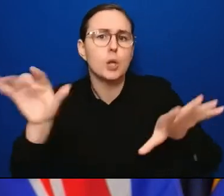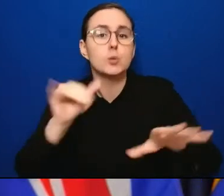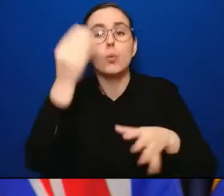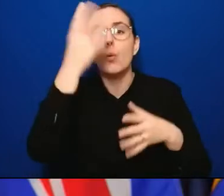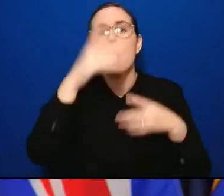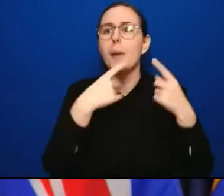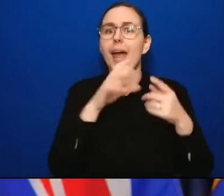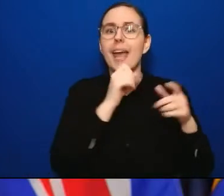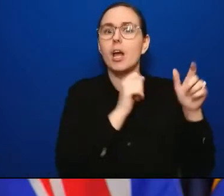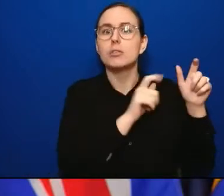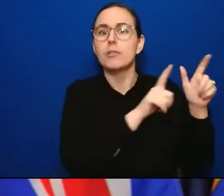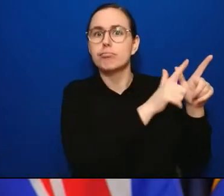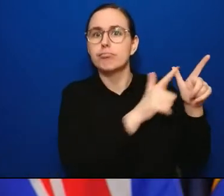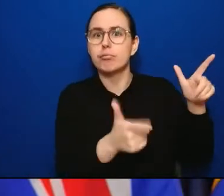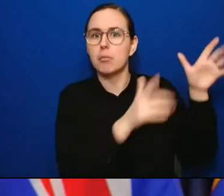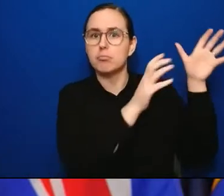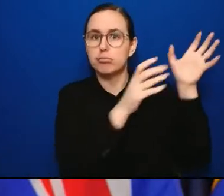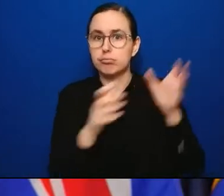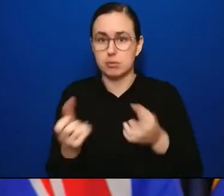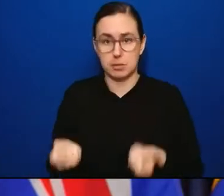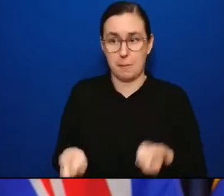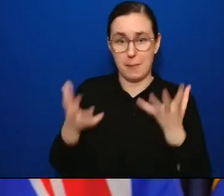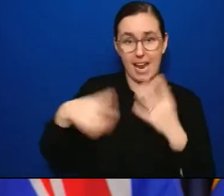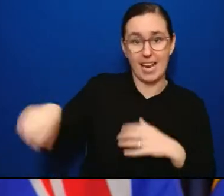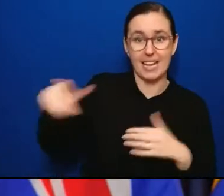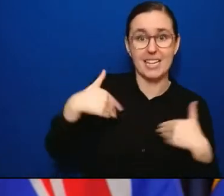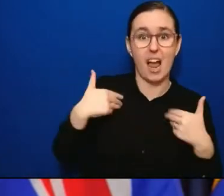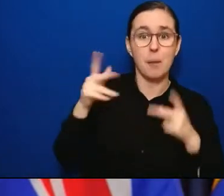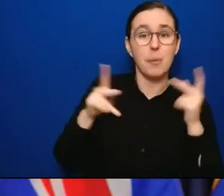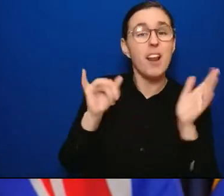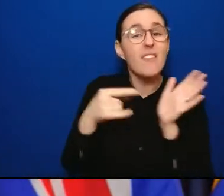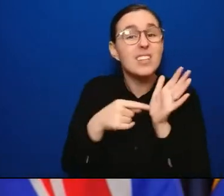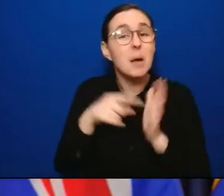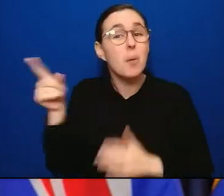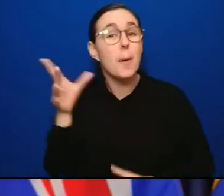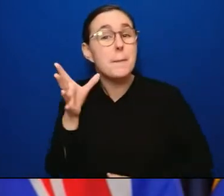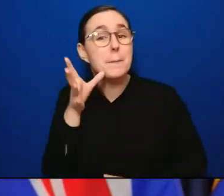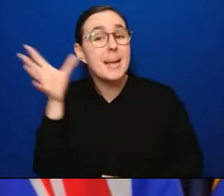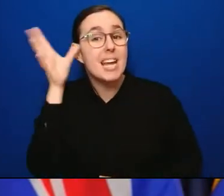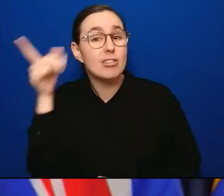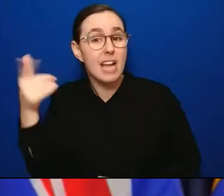happen, and then we're just going to work our way through many young people. Of course, parents have access to this test